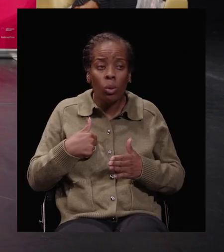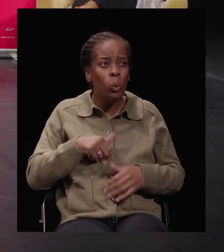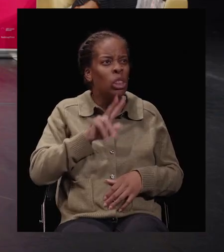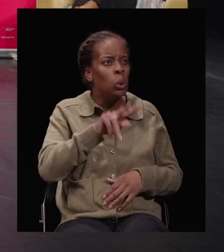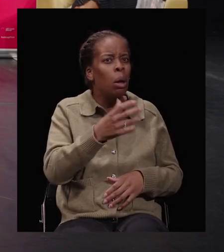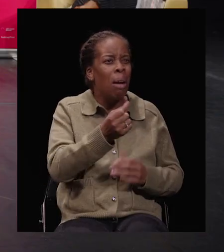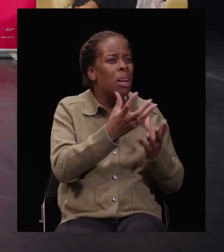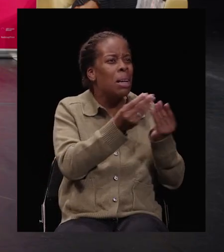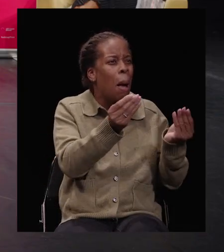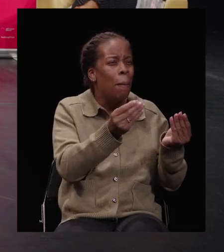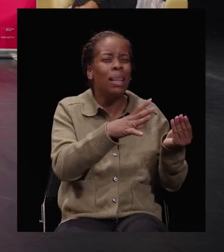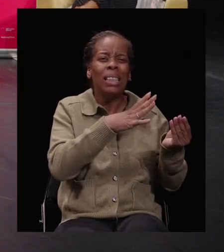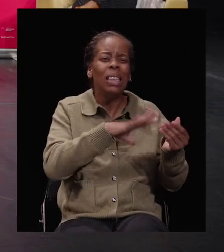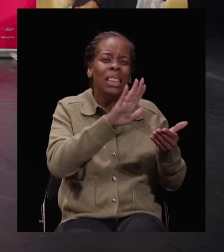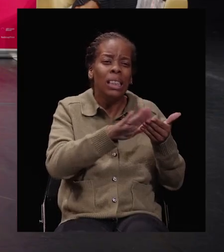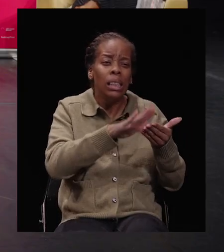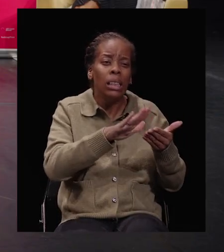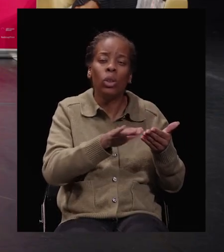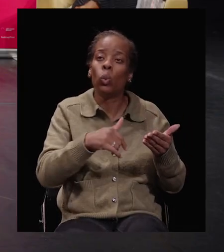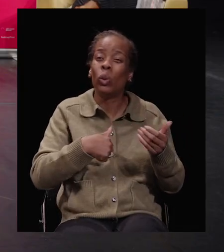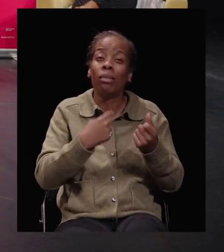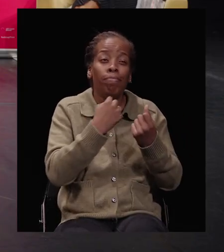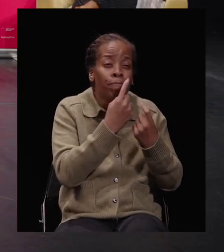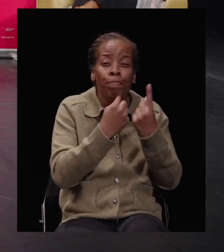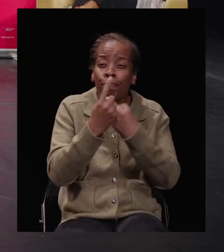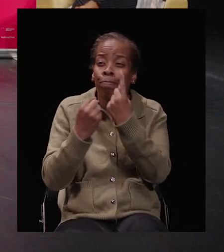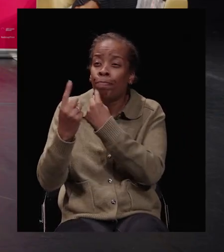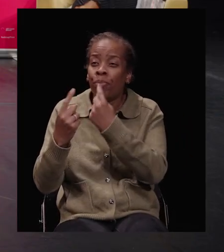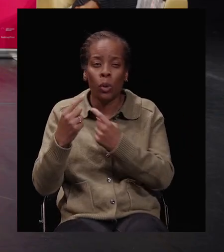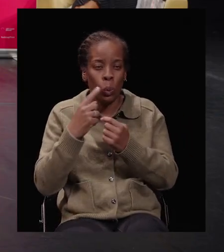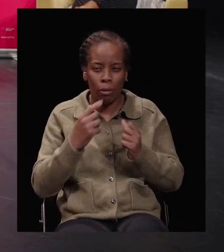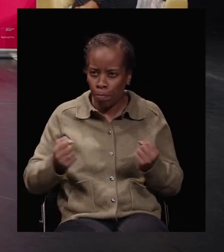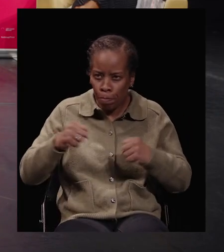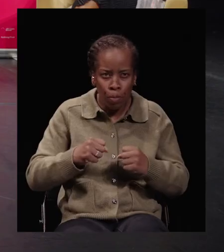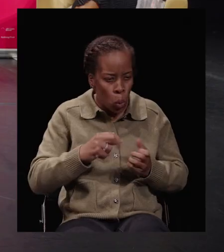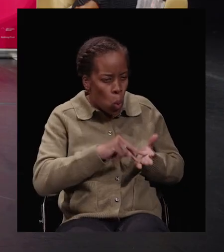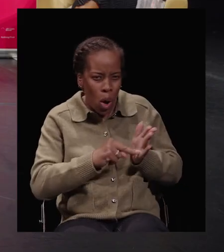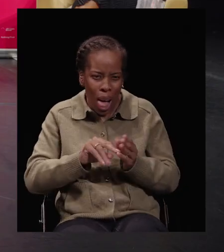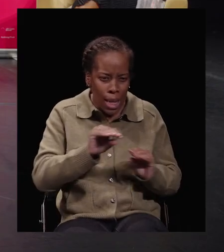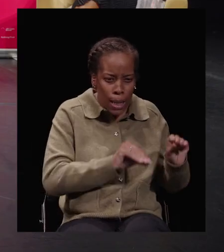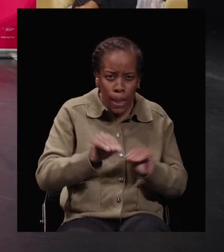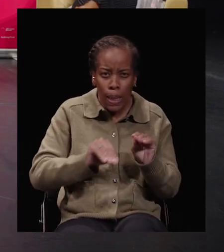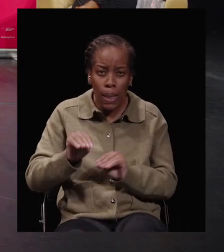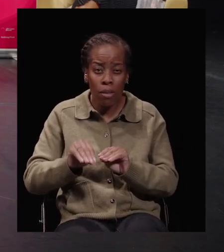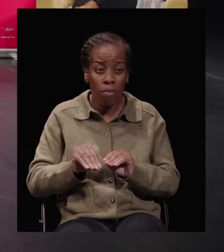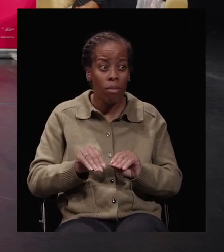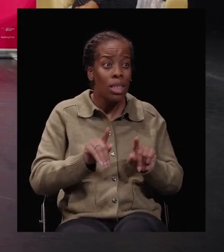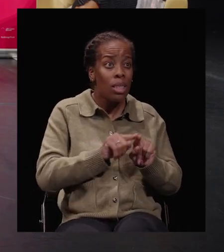We had the conversations with the people we needed to talk to and we started to organise. And I think that goes for the individual artists as well.